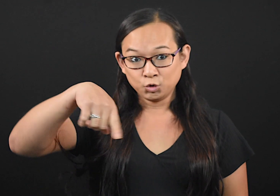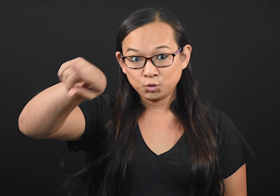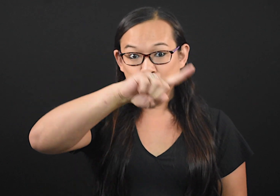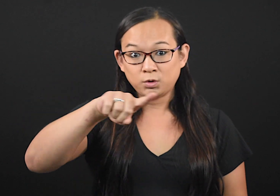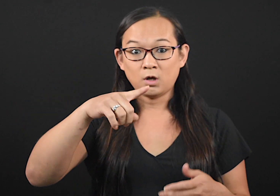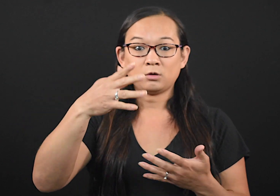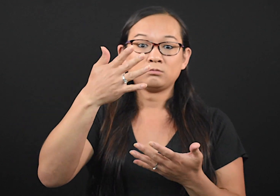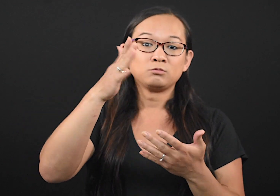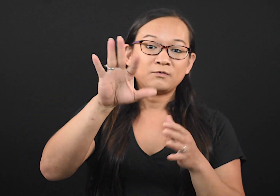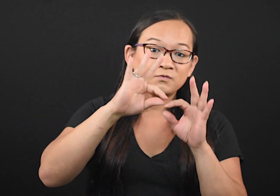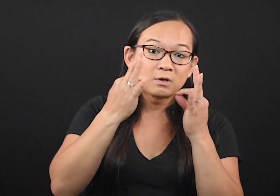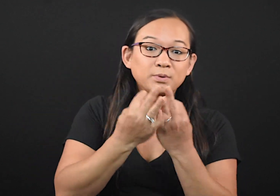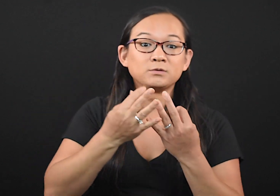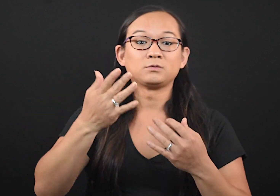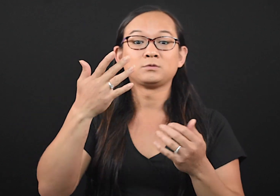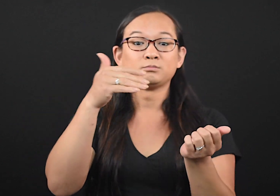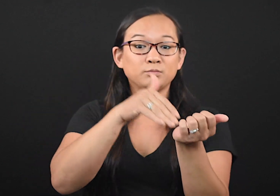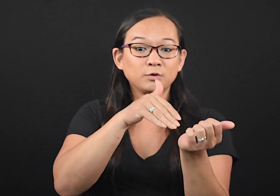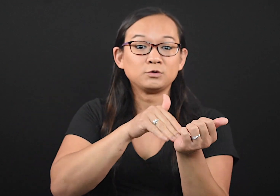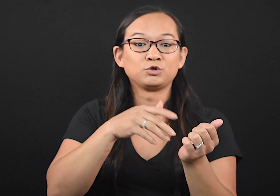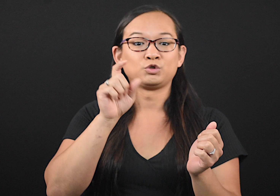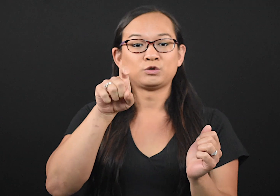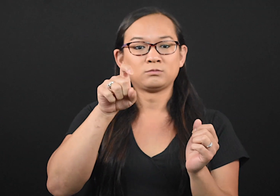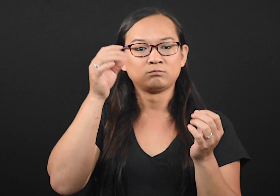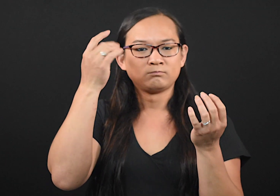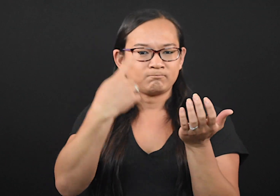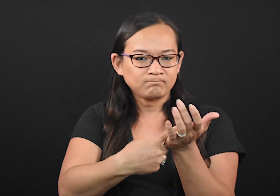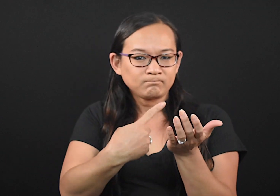You, along with your family and healthcare providers, should decide